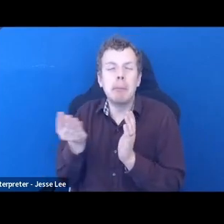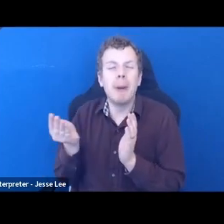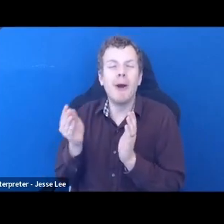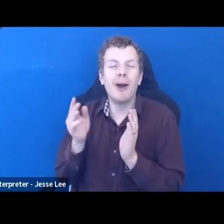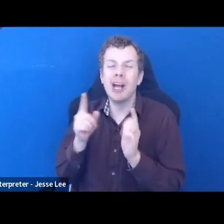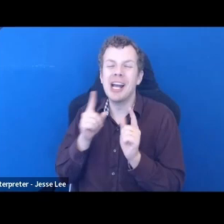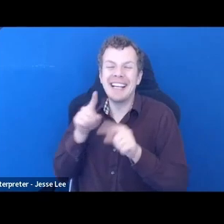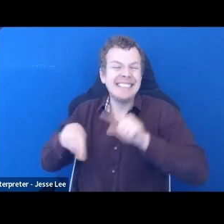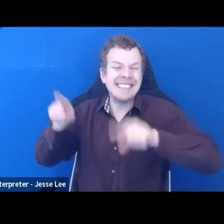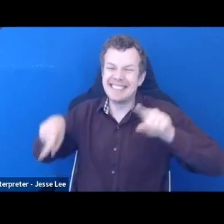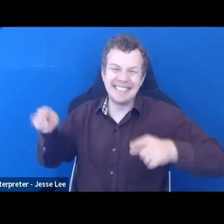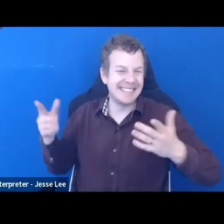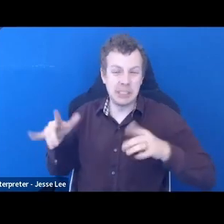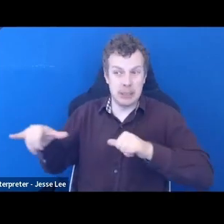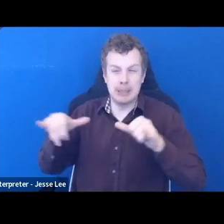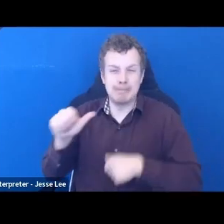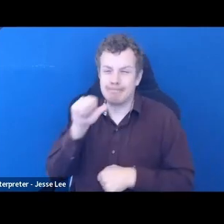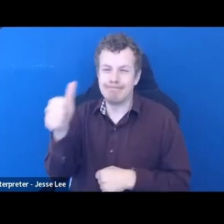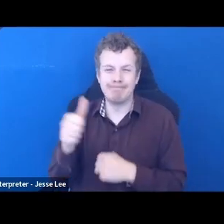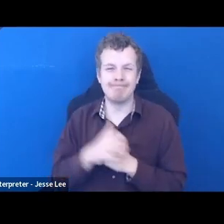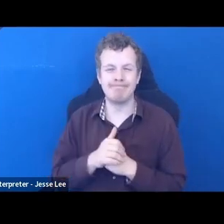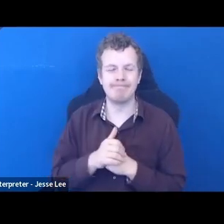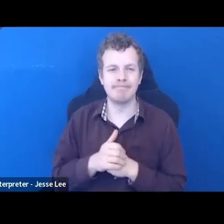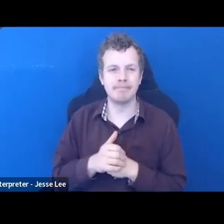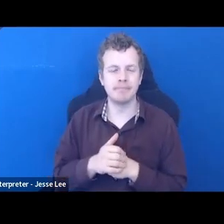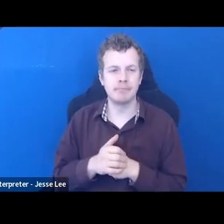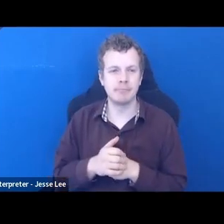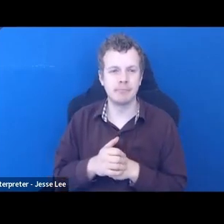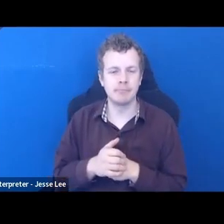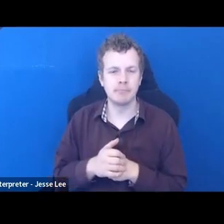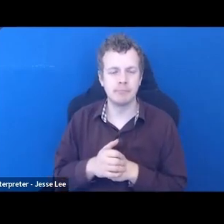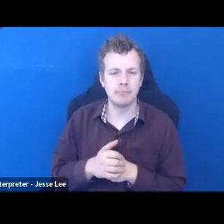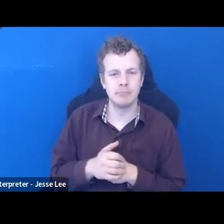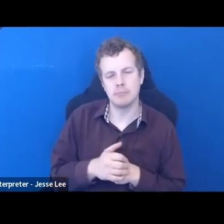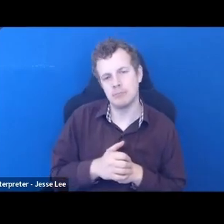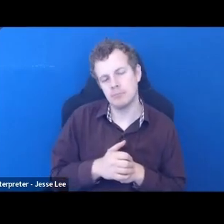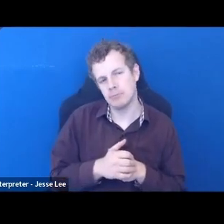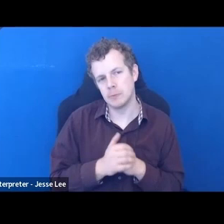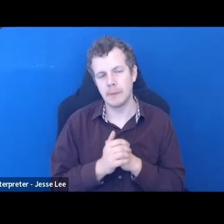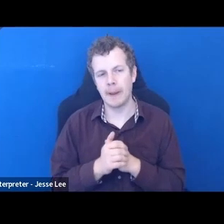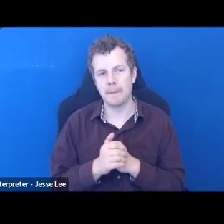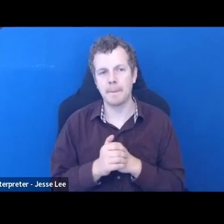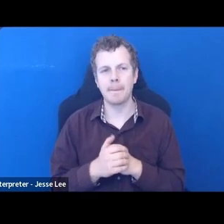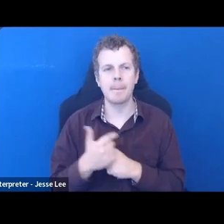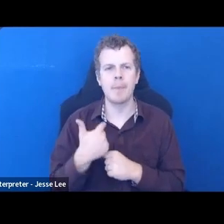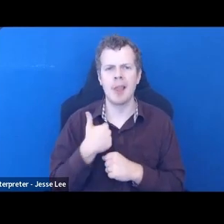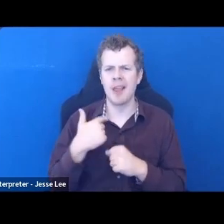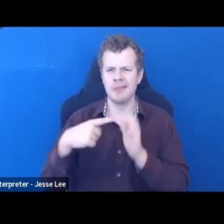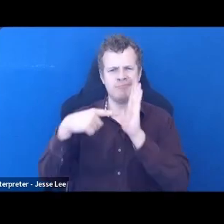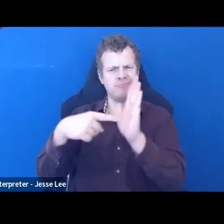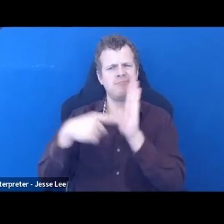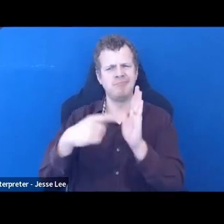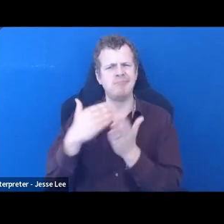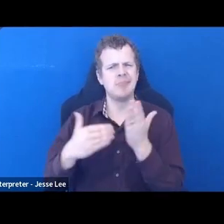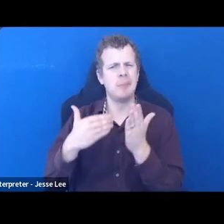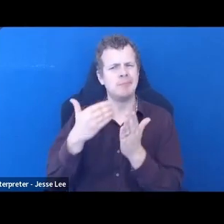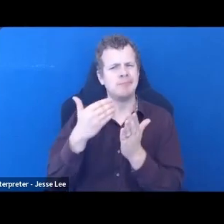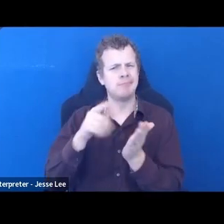I have put some really great guidelines and position papers up here, just some screenshots